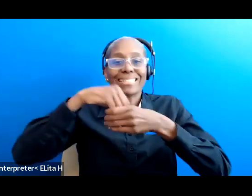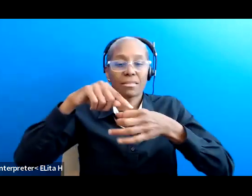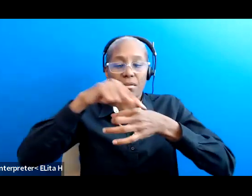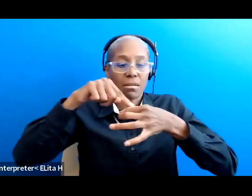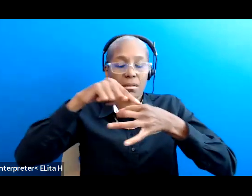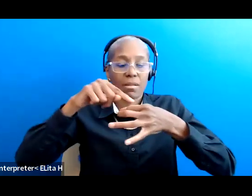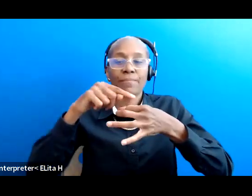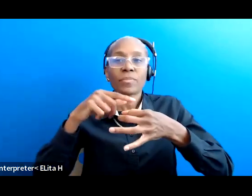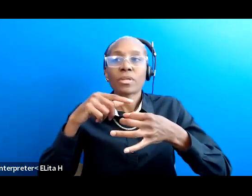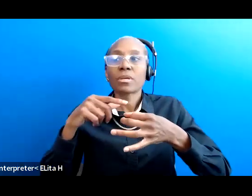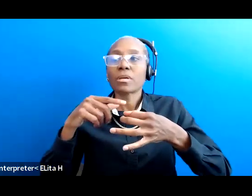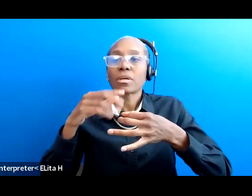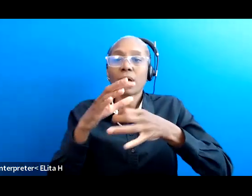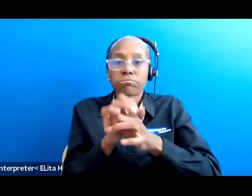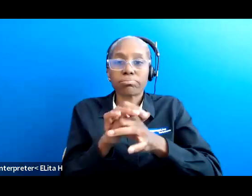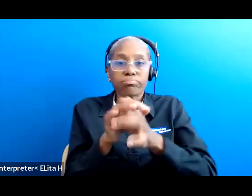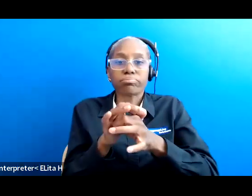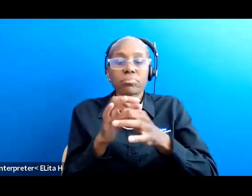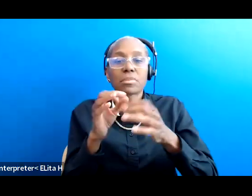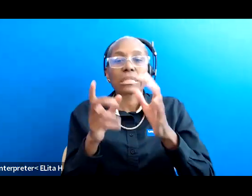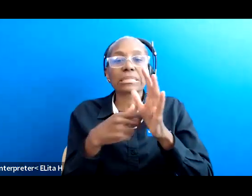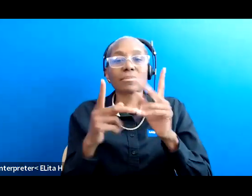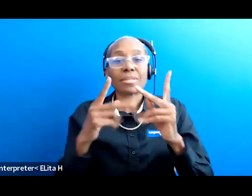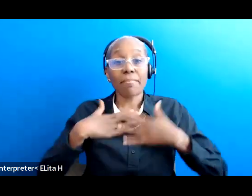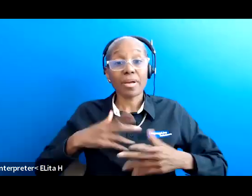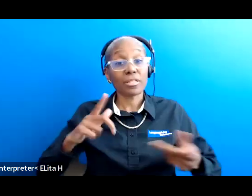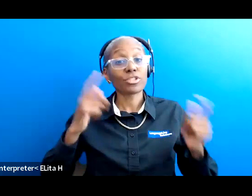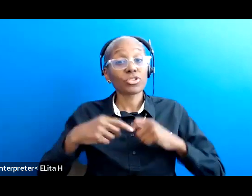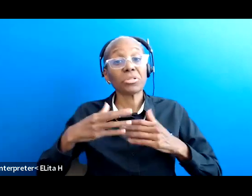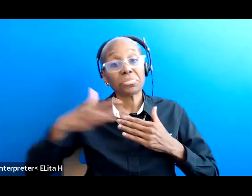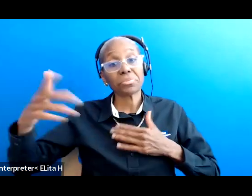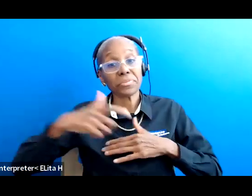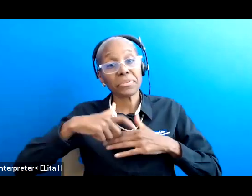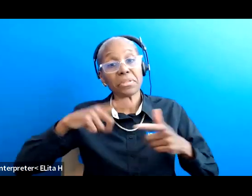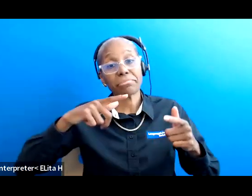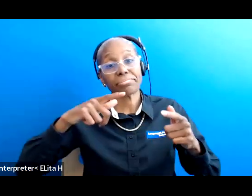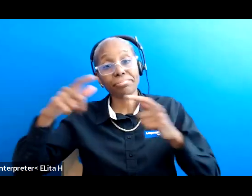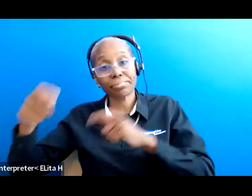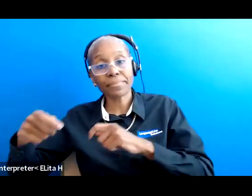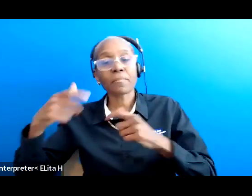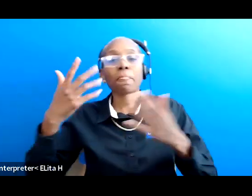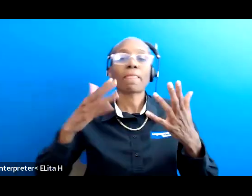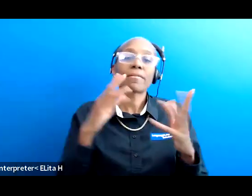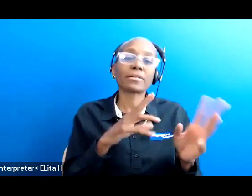So sometimes there's some changes in people's bodies over time and this might be the issue that's coming.